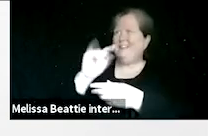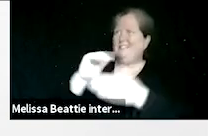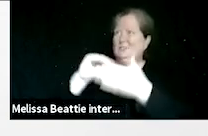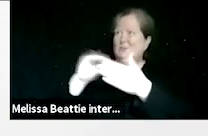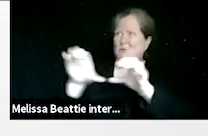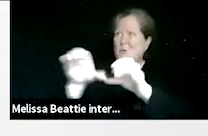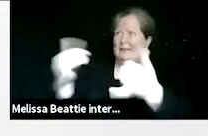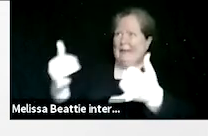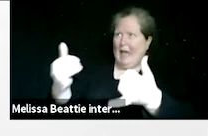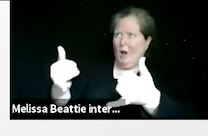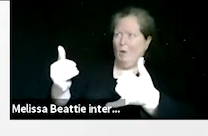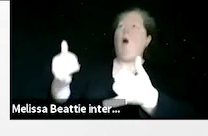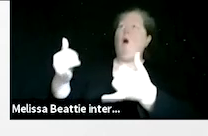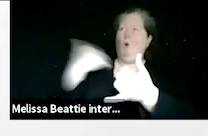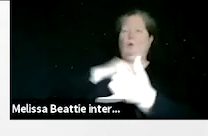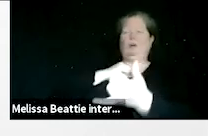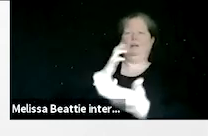Ben Woelk: Um, but there's also